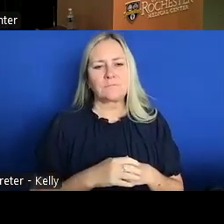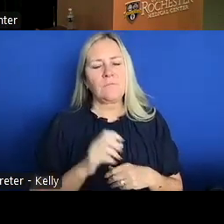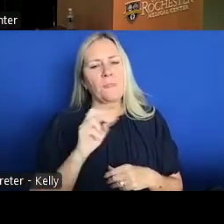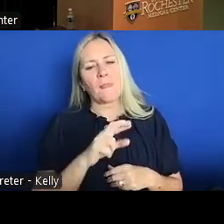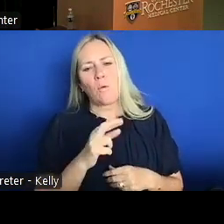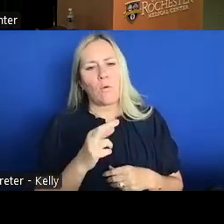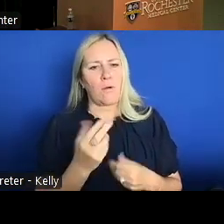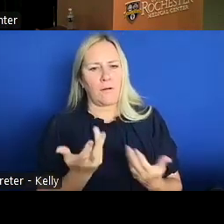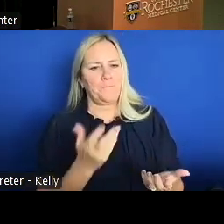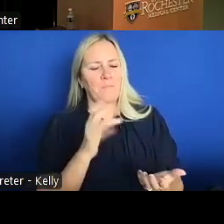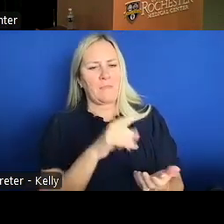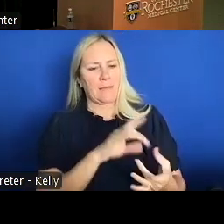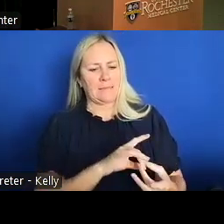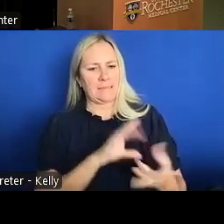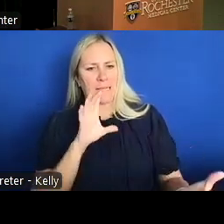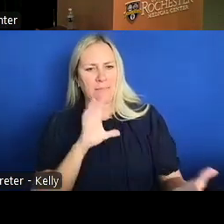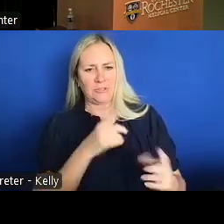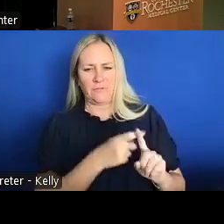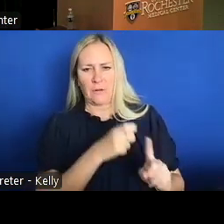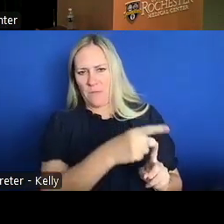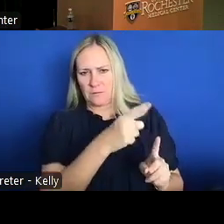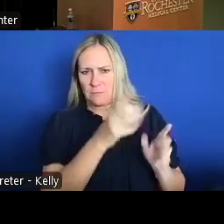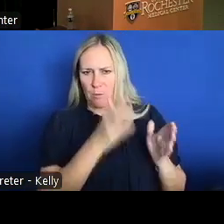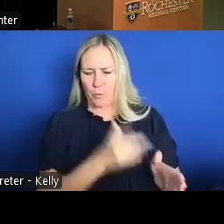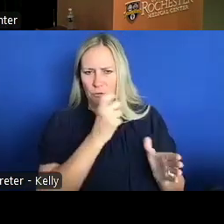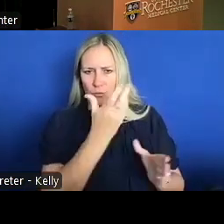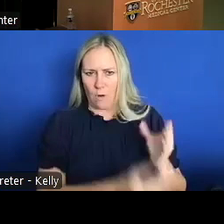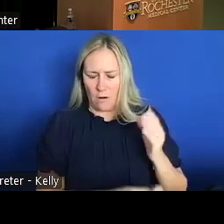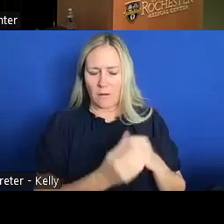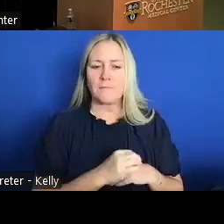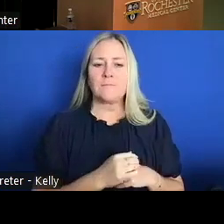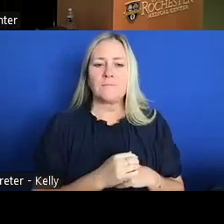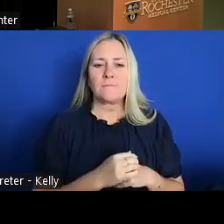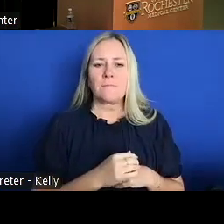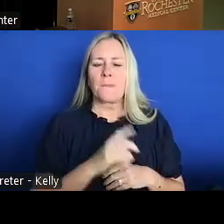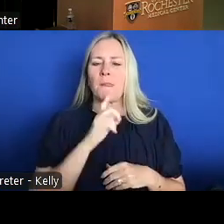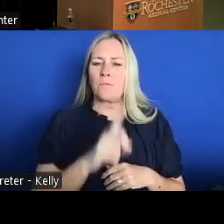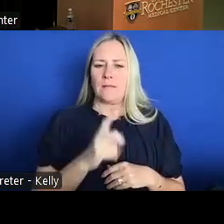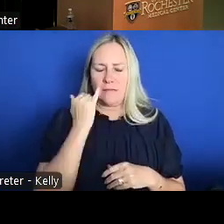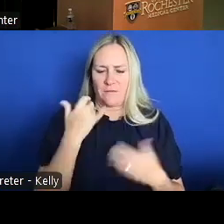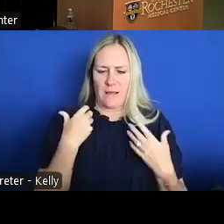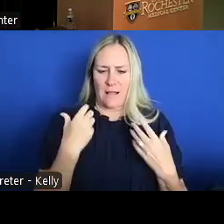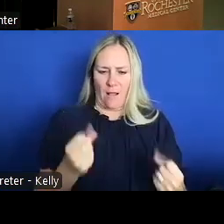in psychoanalytic theory the research shows that really in healthy grieving it's about continuing